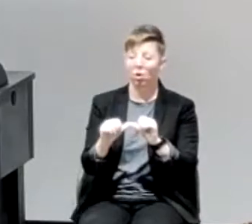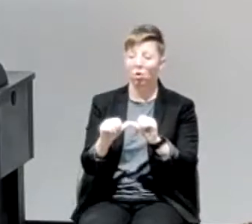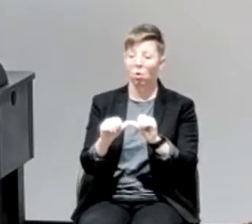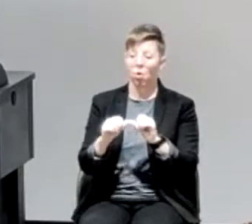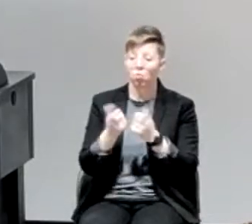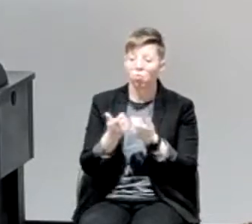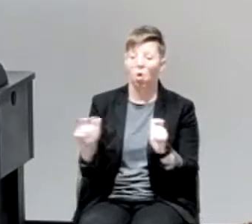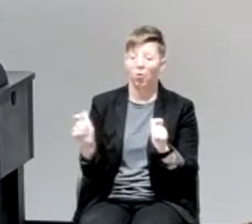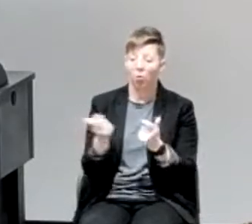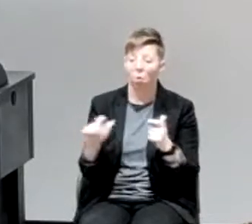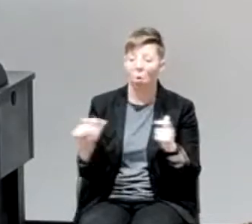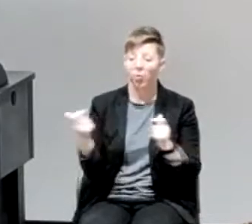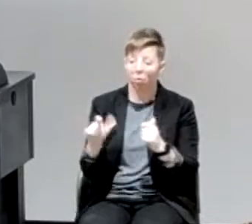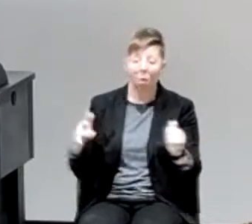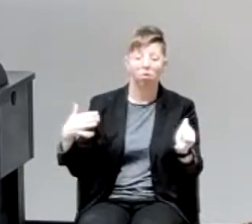Every system in our state is lagging.